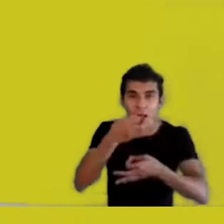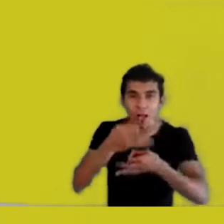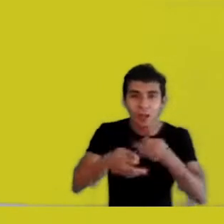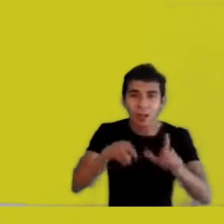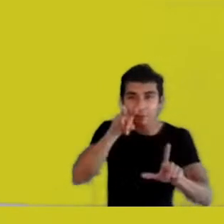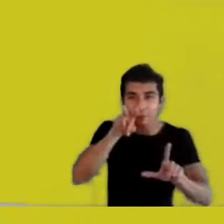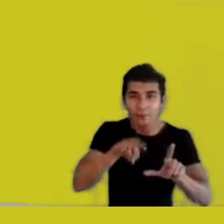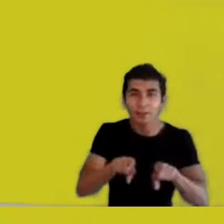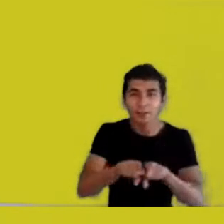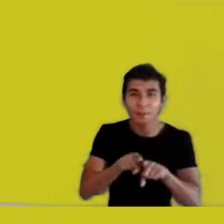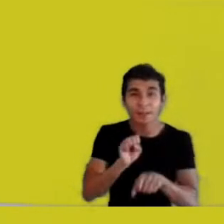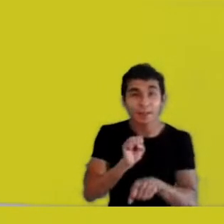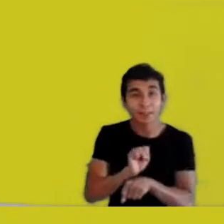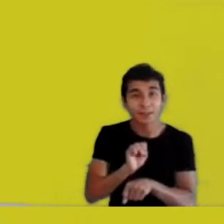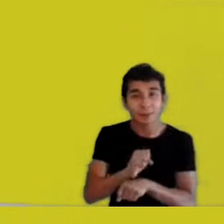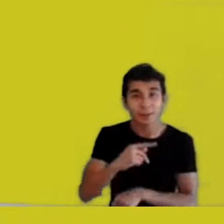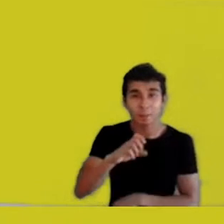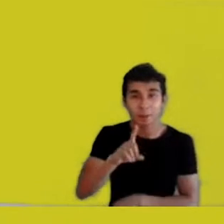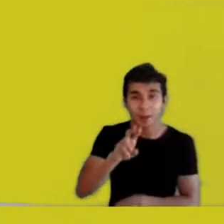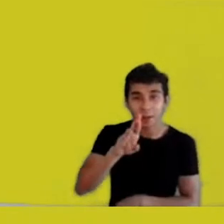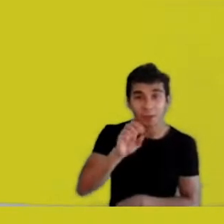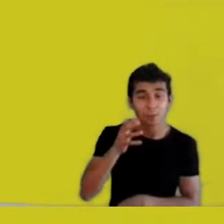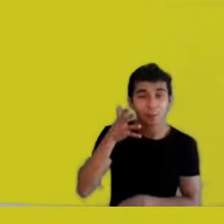whom I learn so much from. See you.